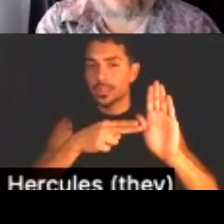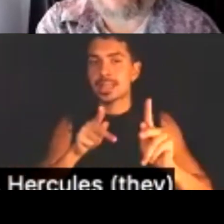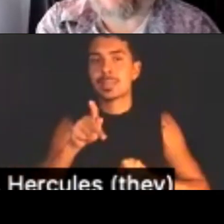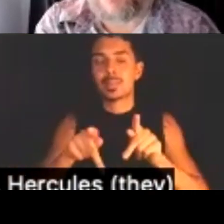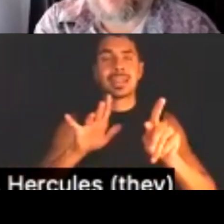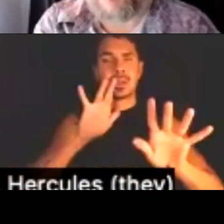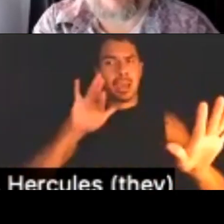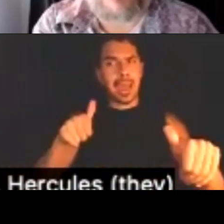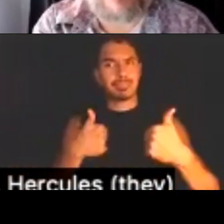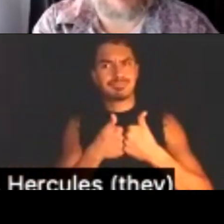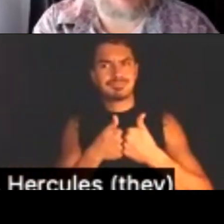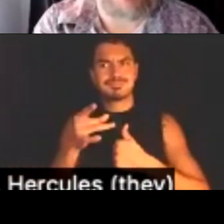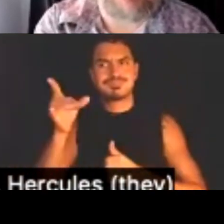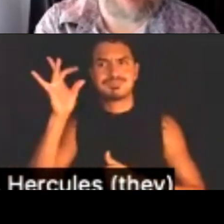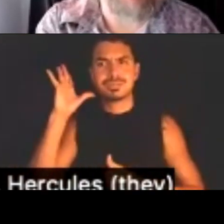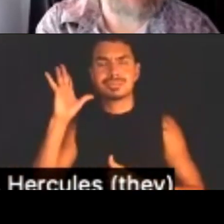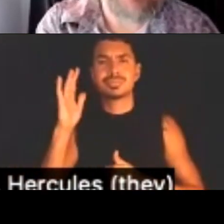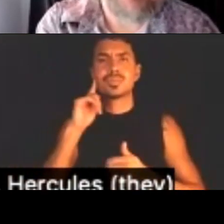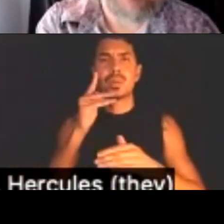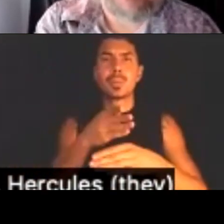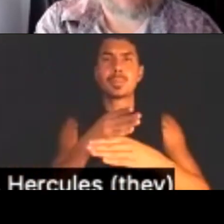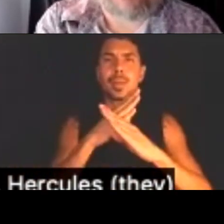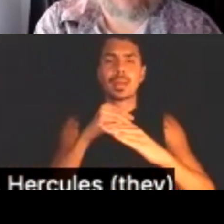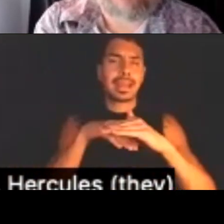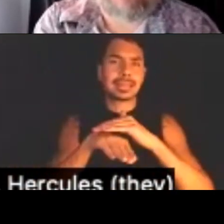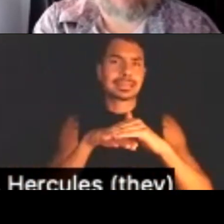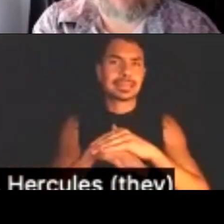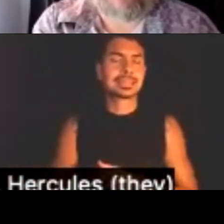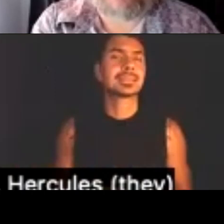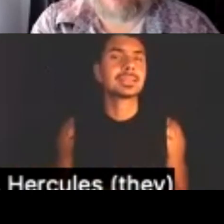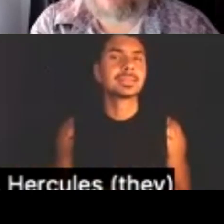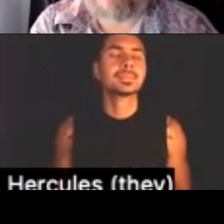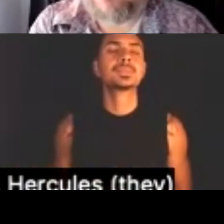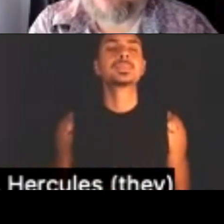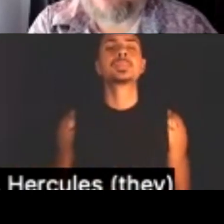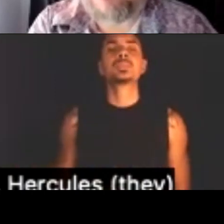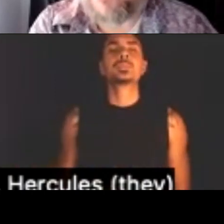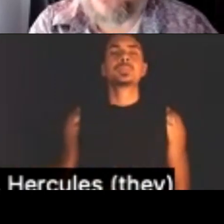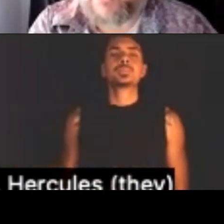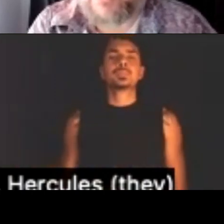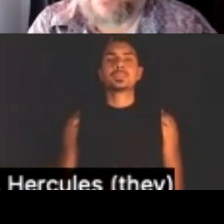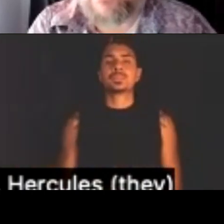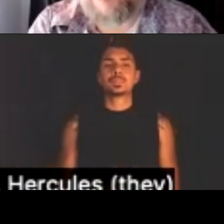in terms of a barrier in accessing care. So when we talked about the WPATH Standard